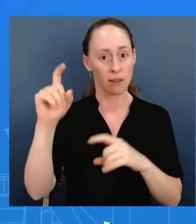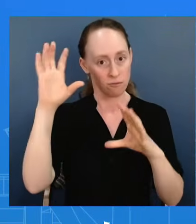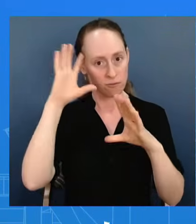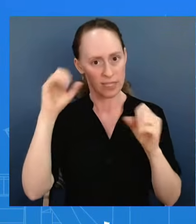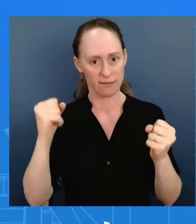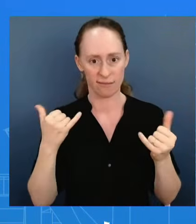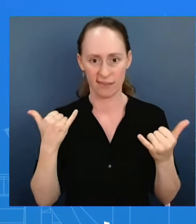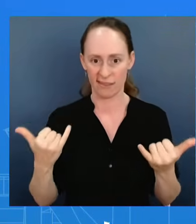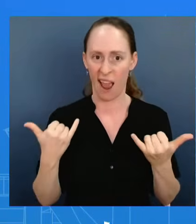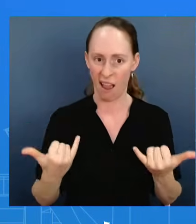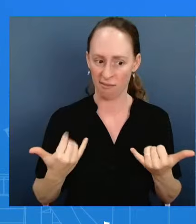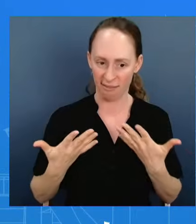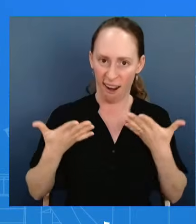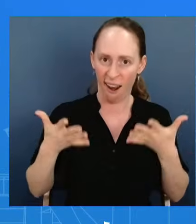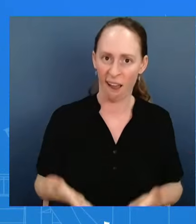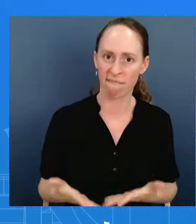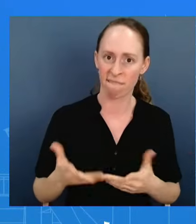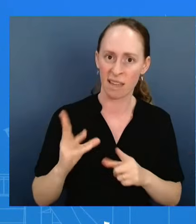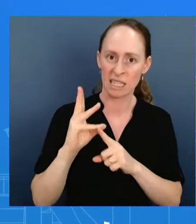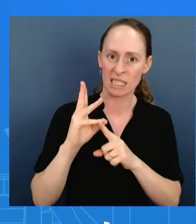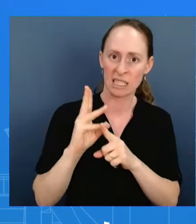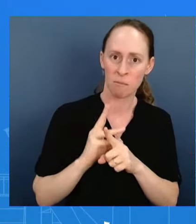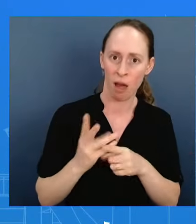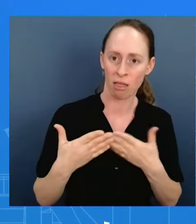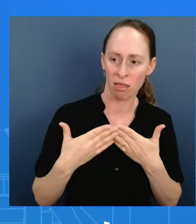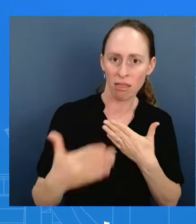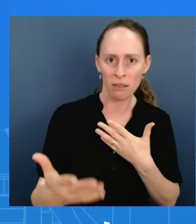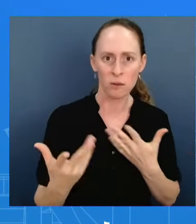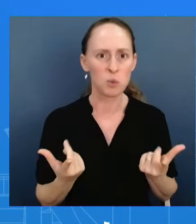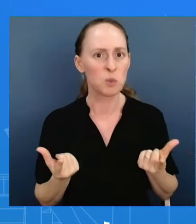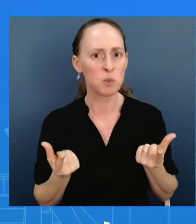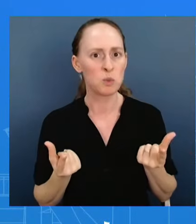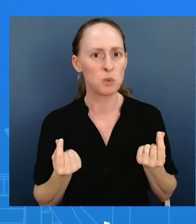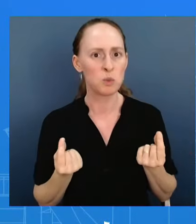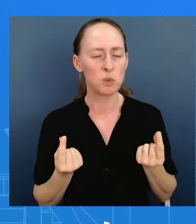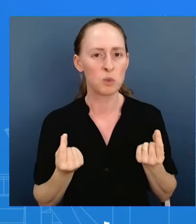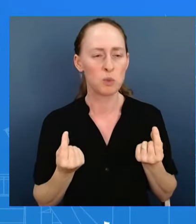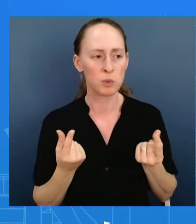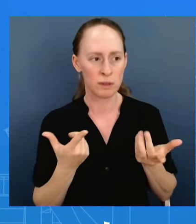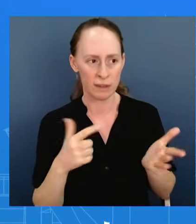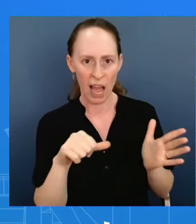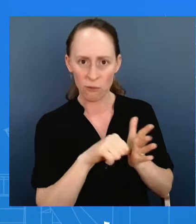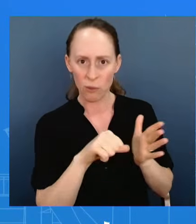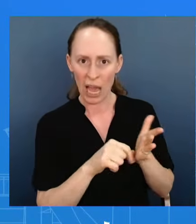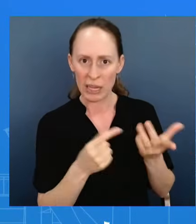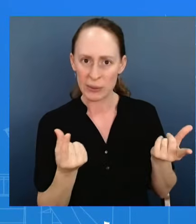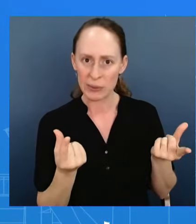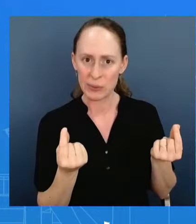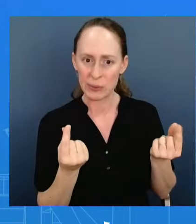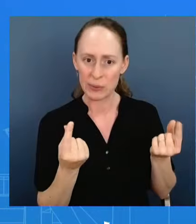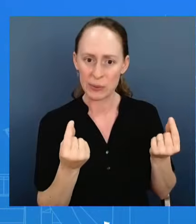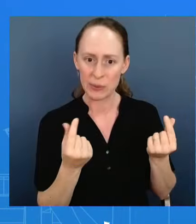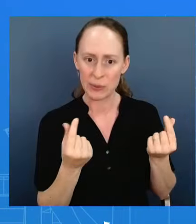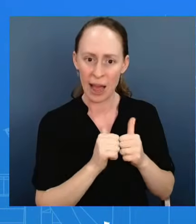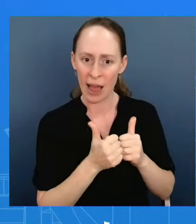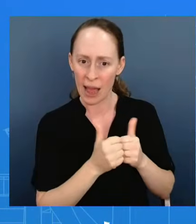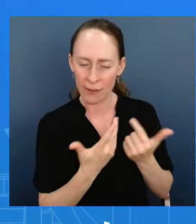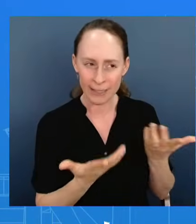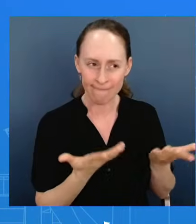And which one of them would he be recommending to VPOTUS Harris if and when she gets to the White House again? And my second question --